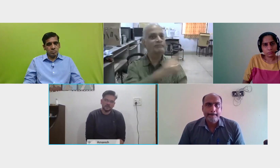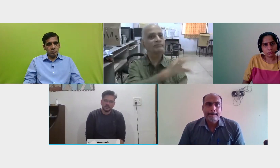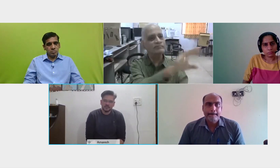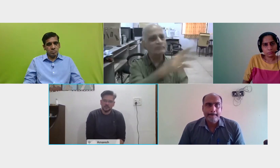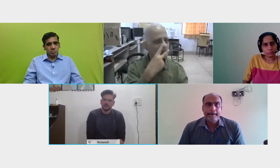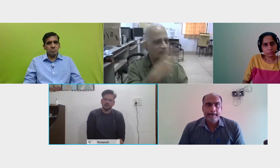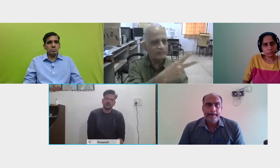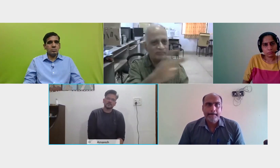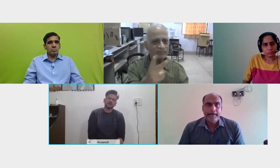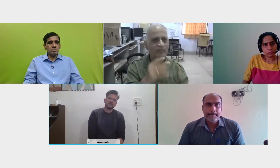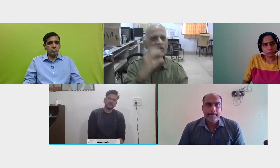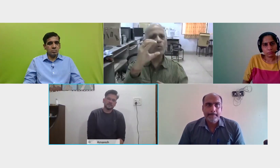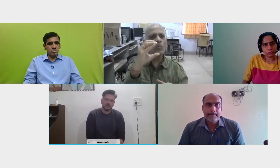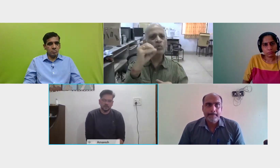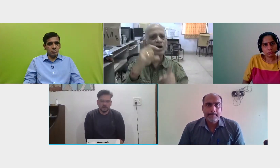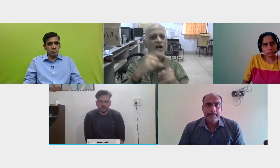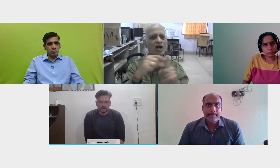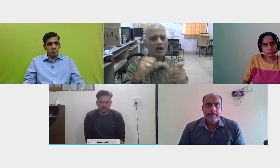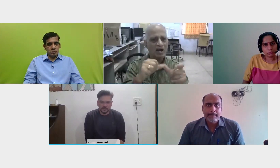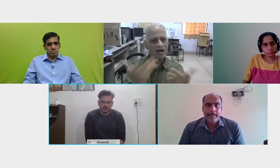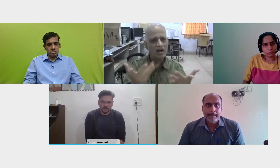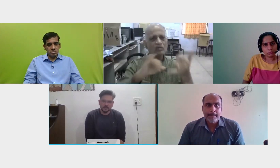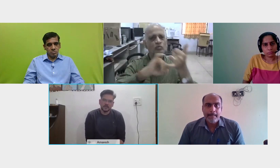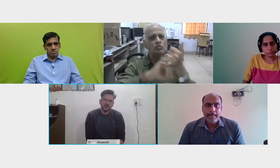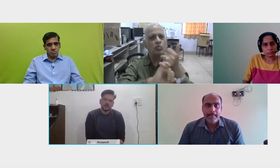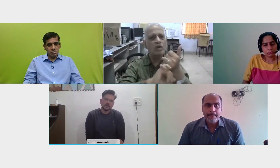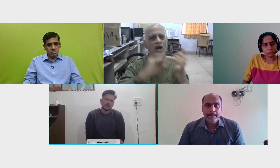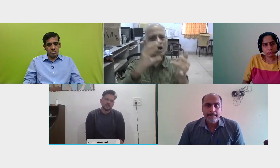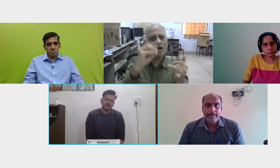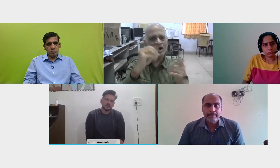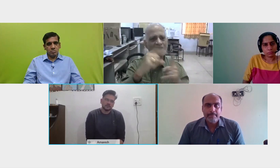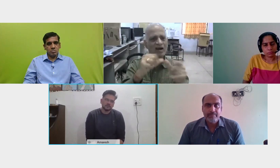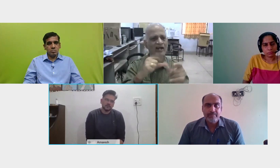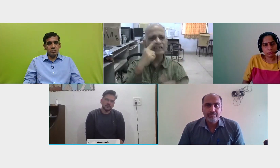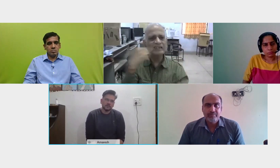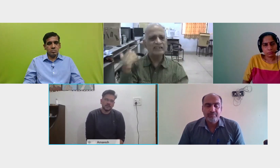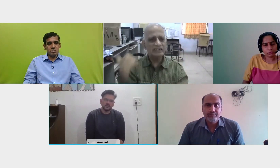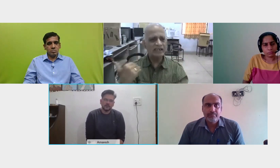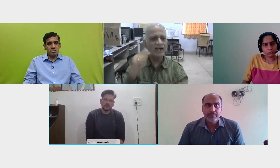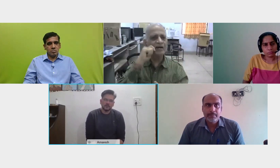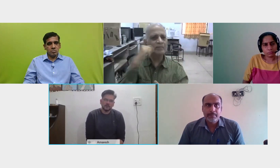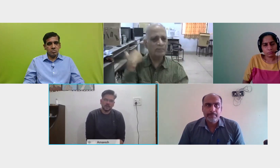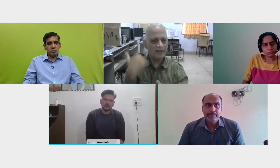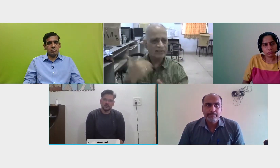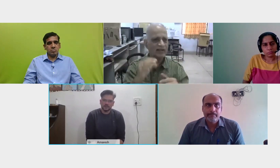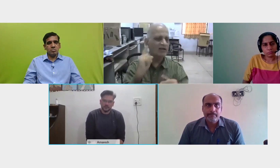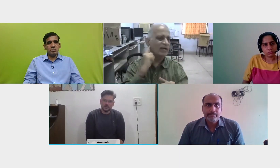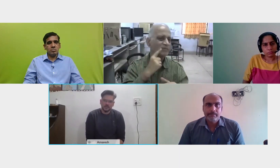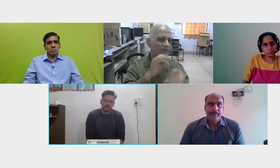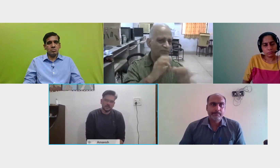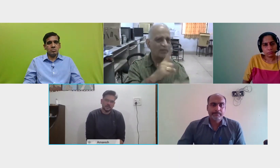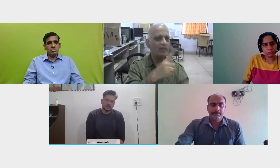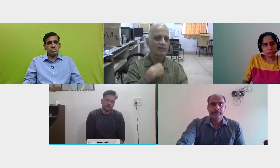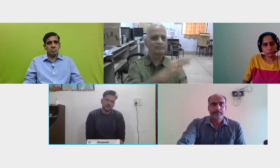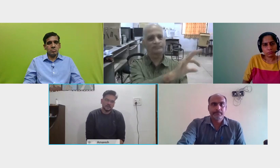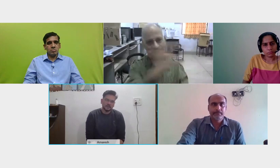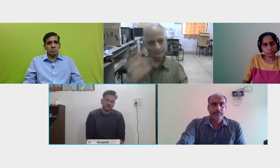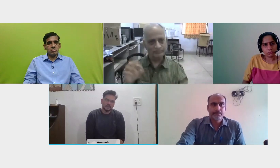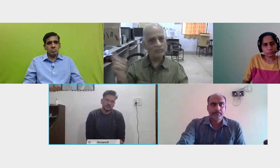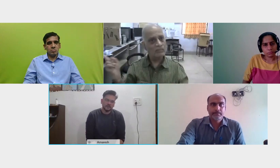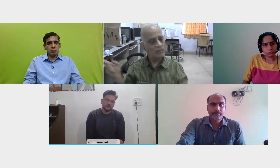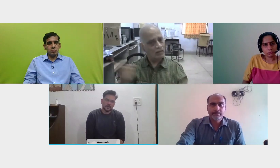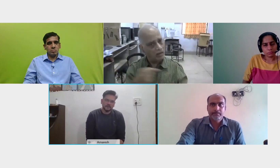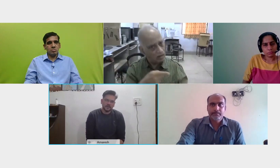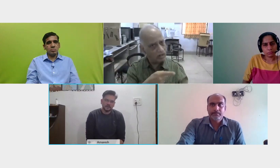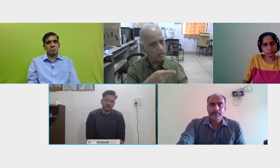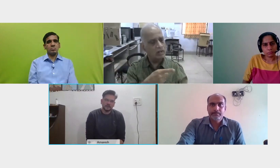wanted interpreters because they were doing something. So they probably wanted a, so we